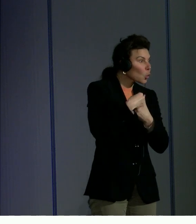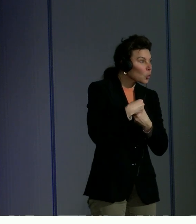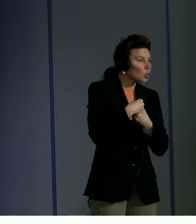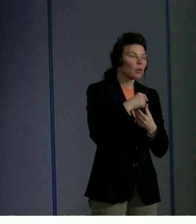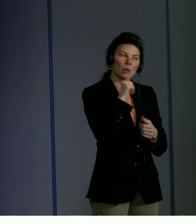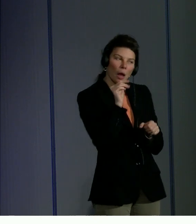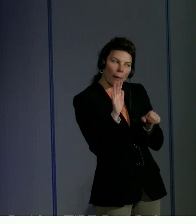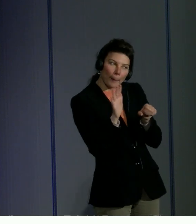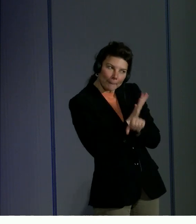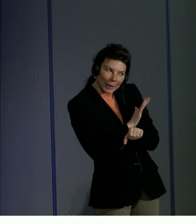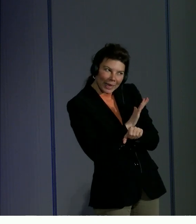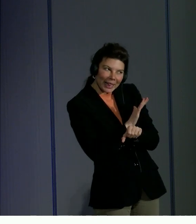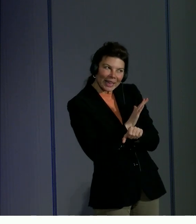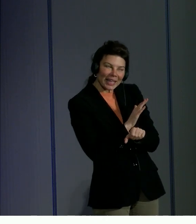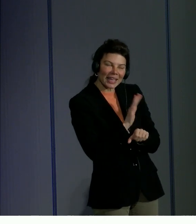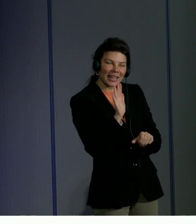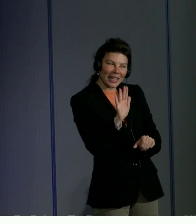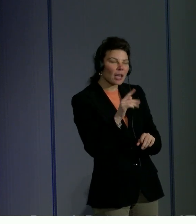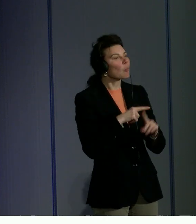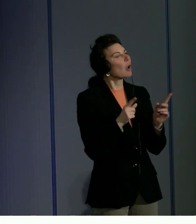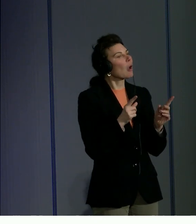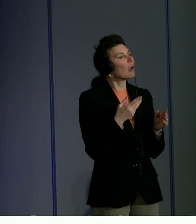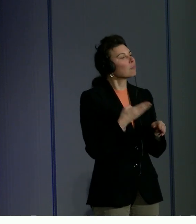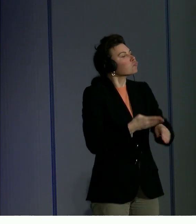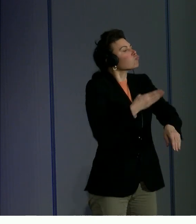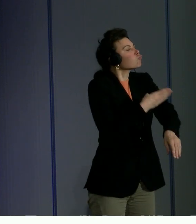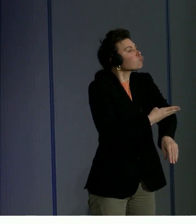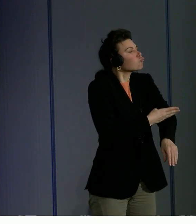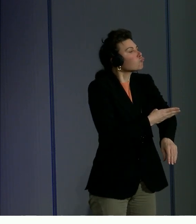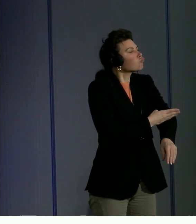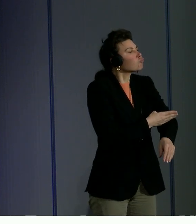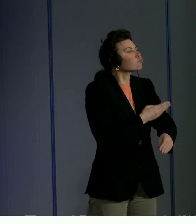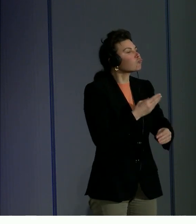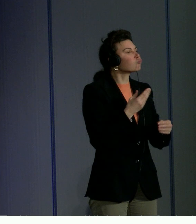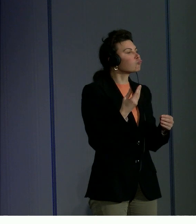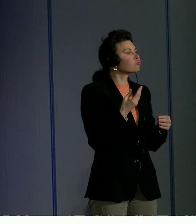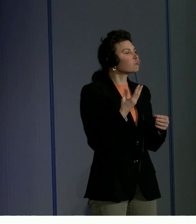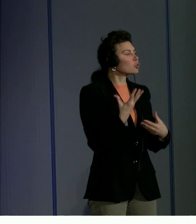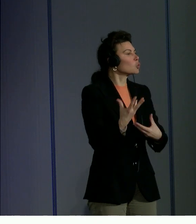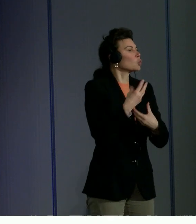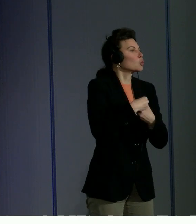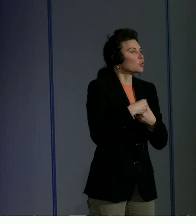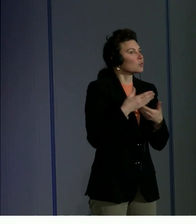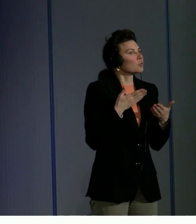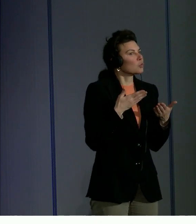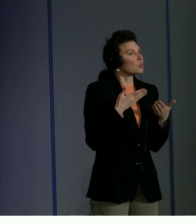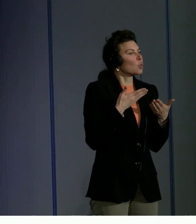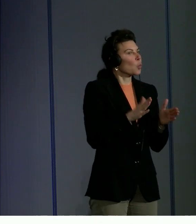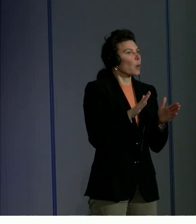inclusive, we want to find out, but more inclusive for us to get thinking example.